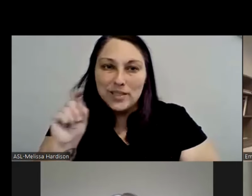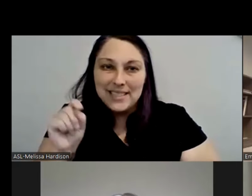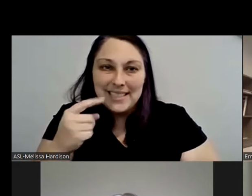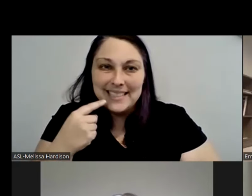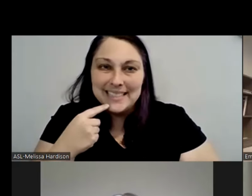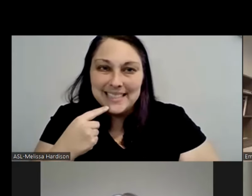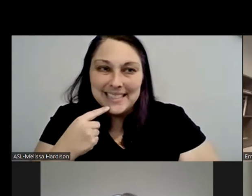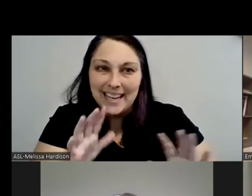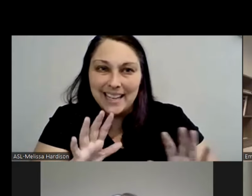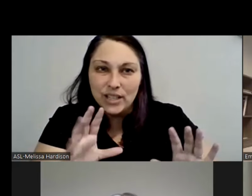carry out activities safely and easily.